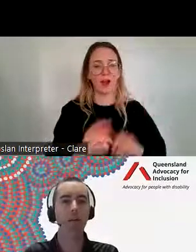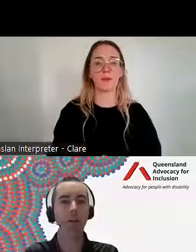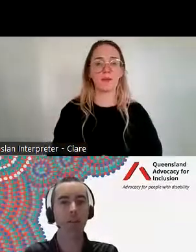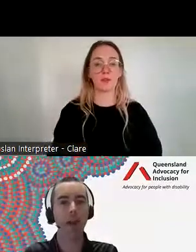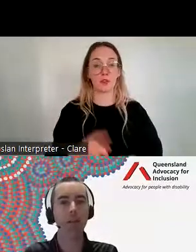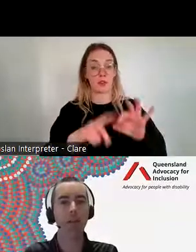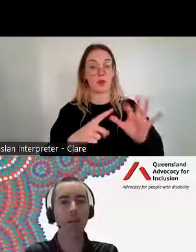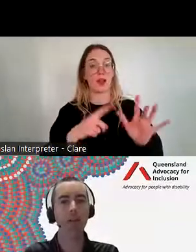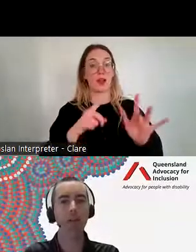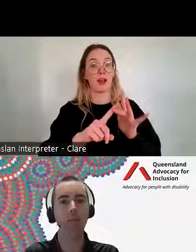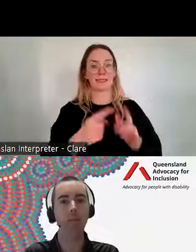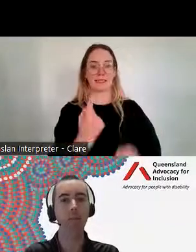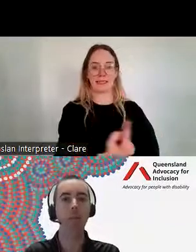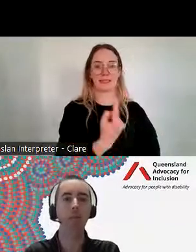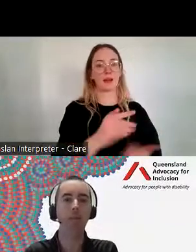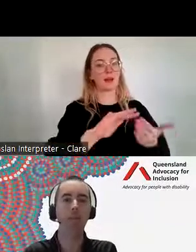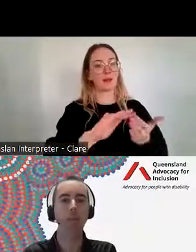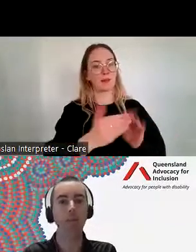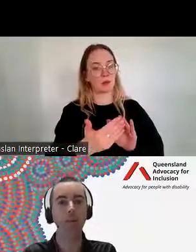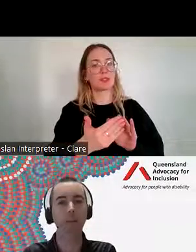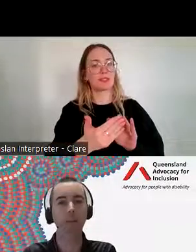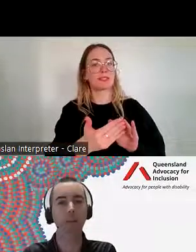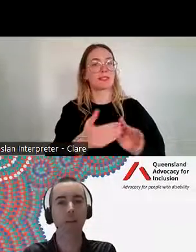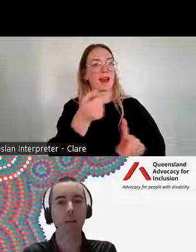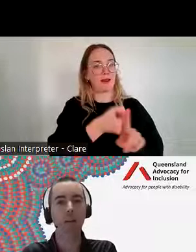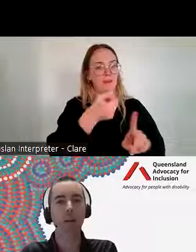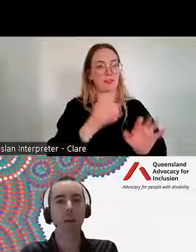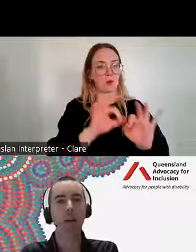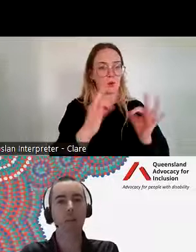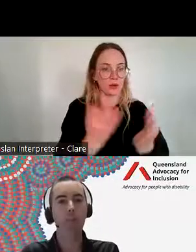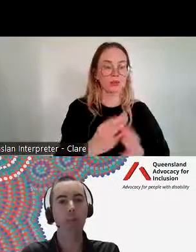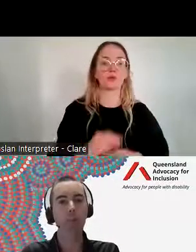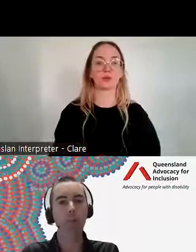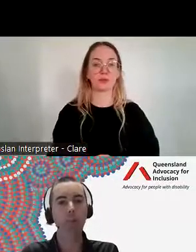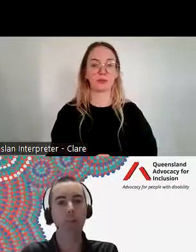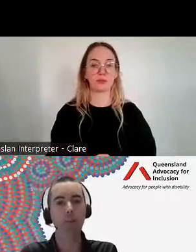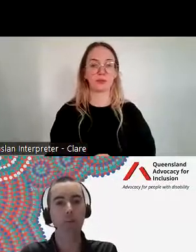community based systems and individual advocacy organisation in a community legal service for